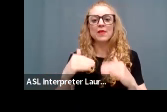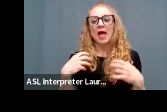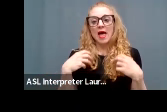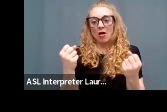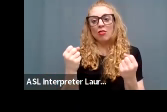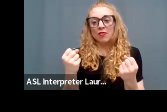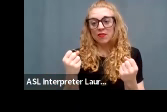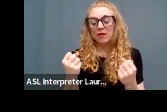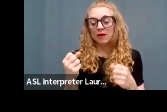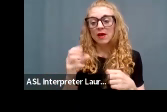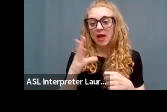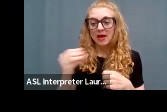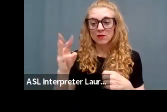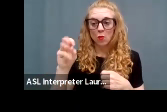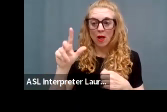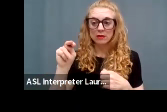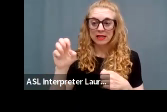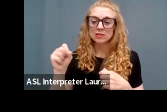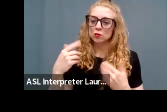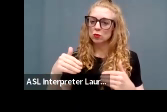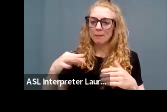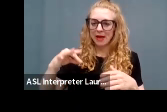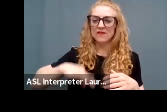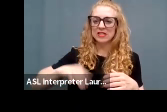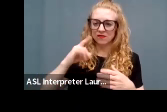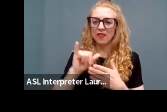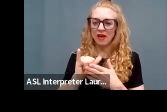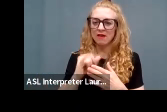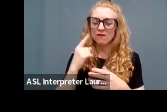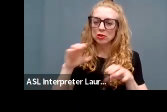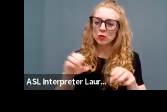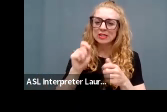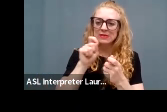a lot of benefits in in the health and wellness space for doing certain types of home automation